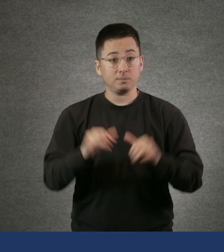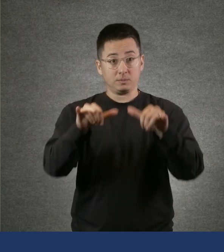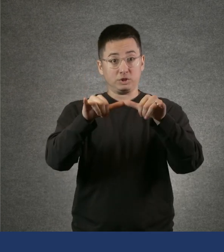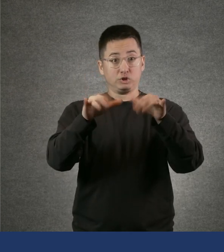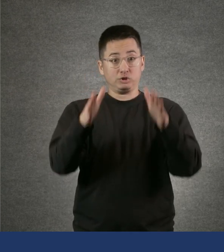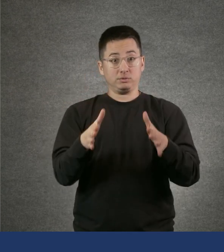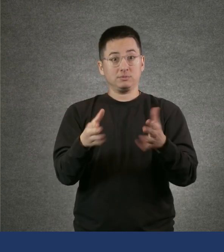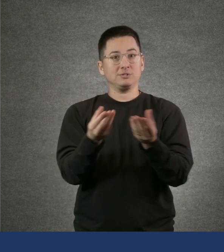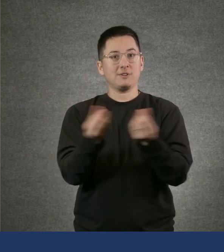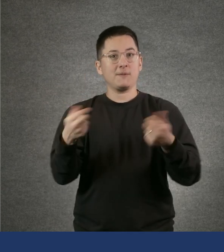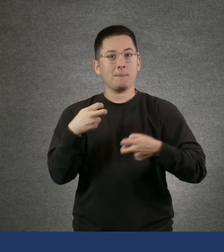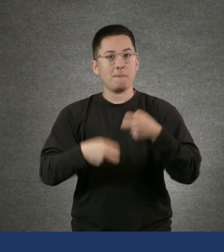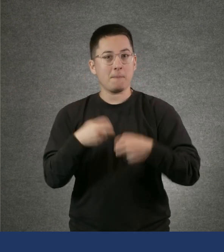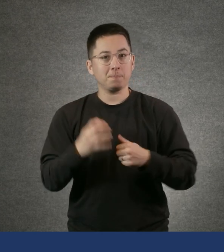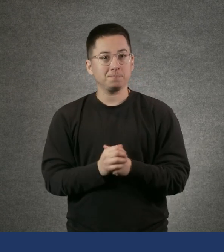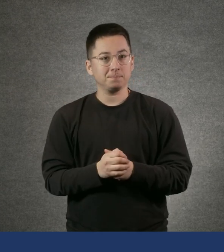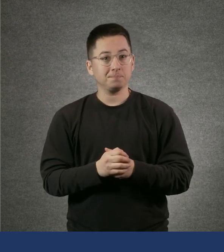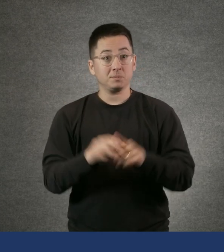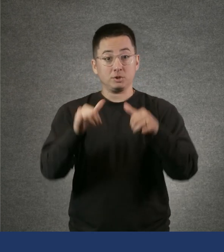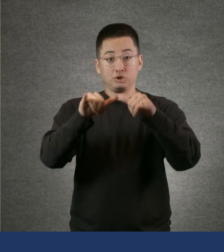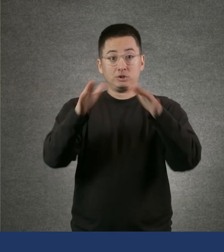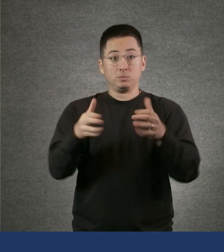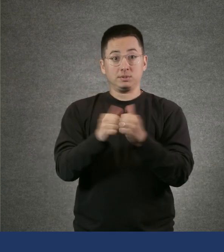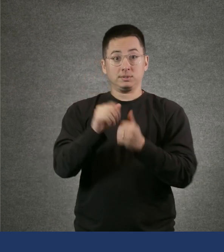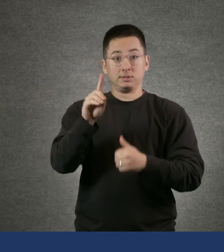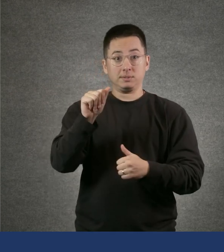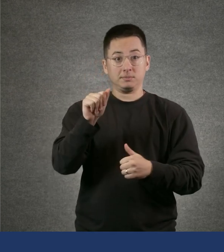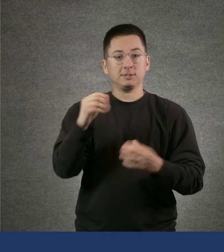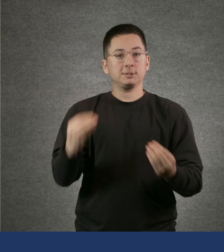An engineer with a disability inspires hope.